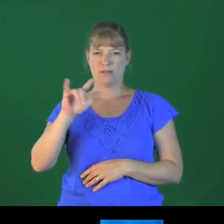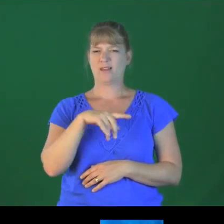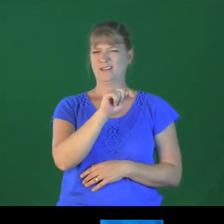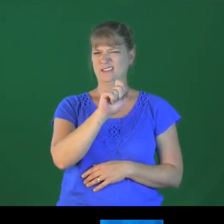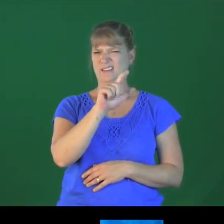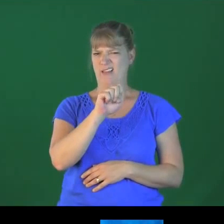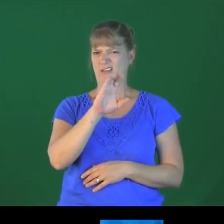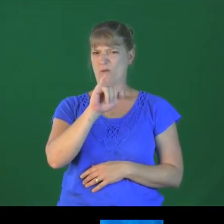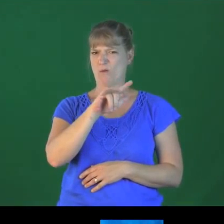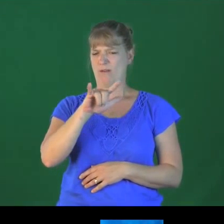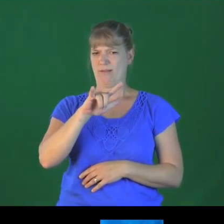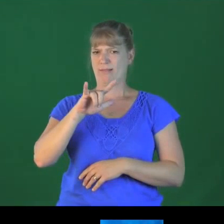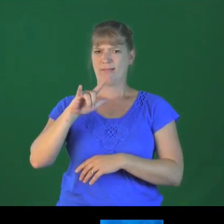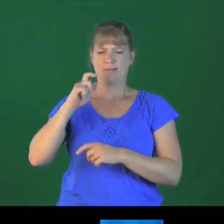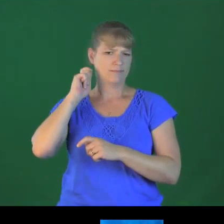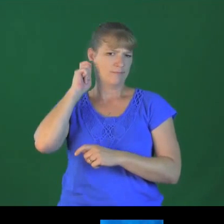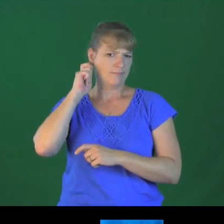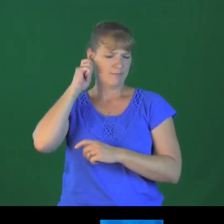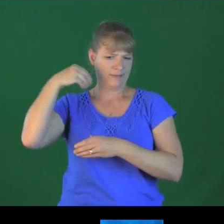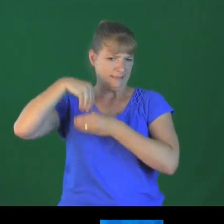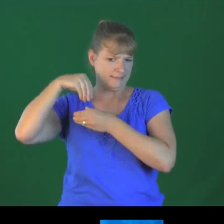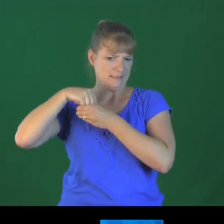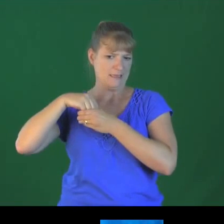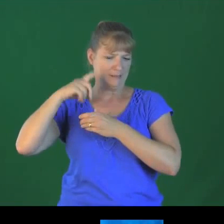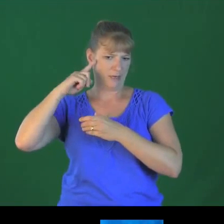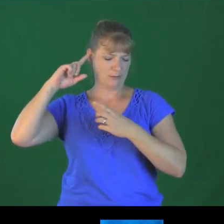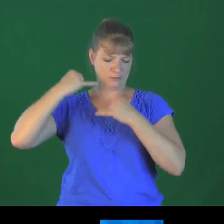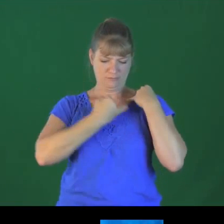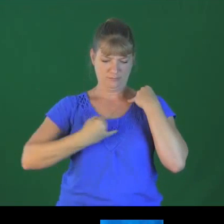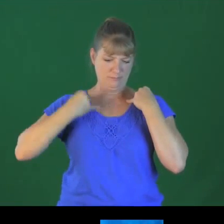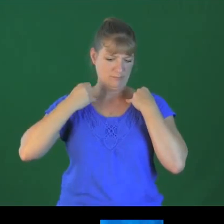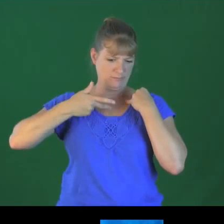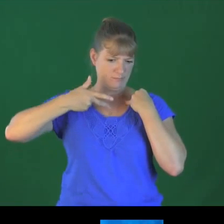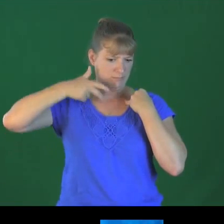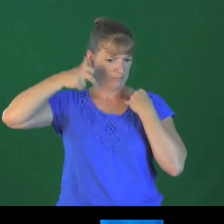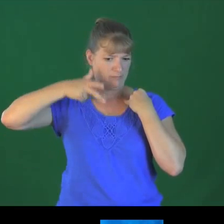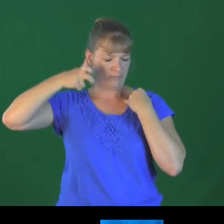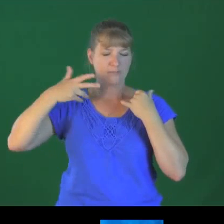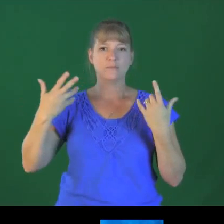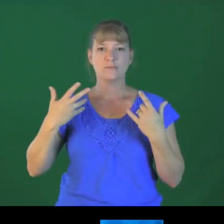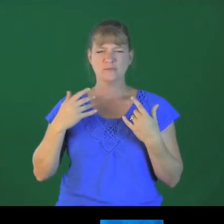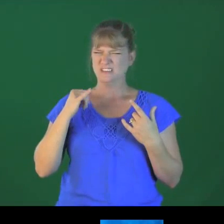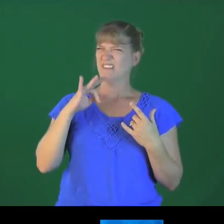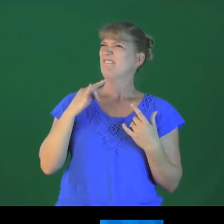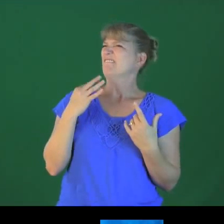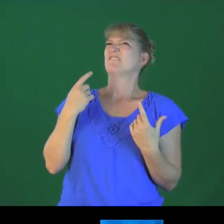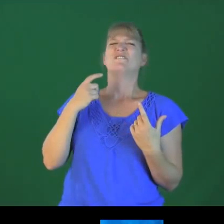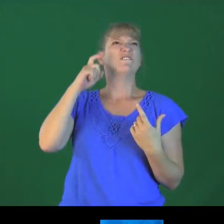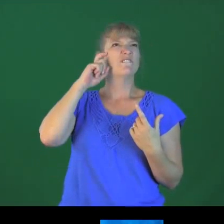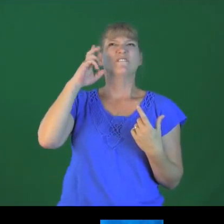in the device in order to hear the sound from this. If you're not sure if the hearing aid or